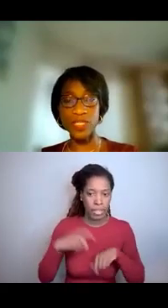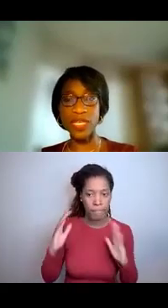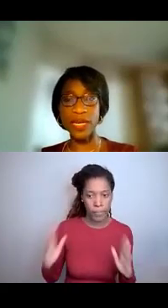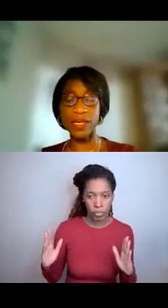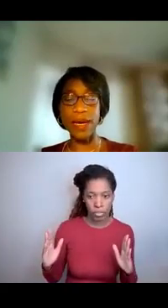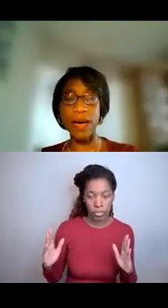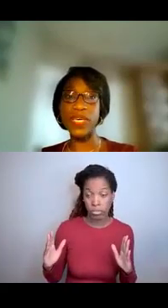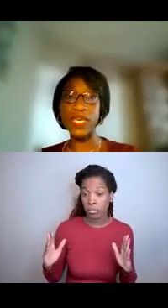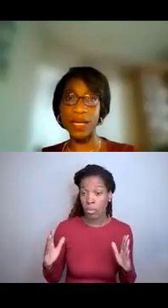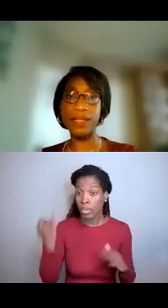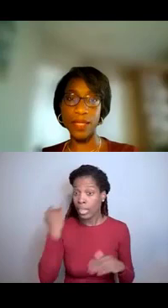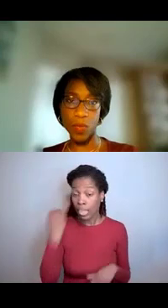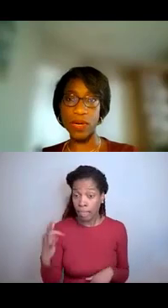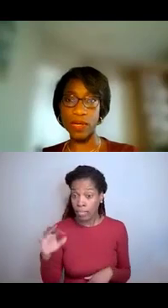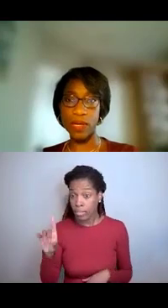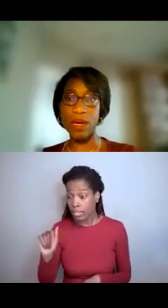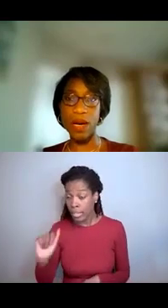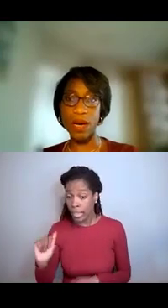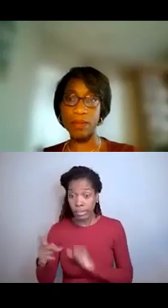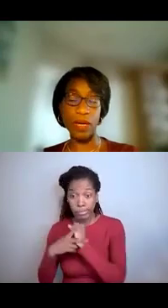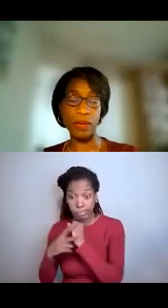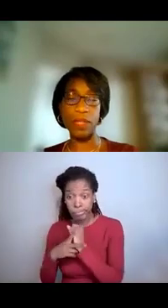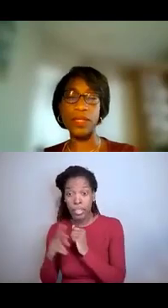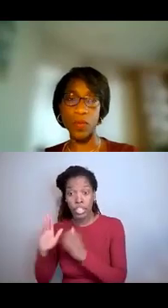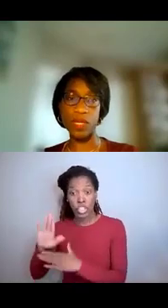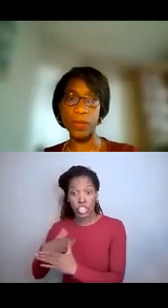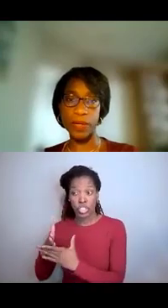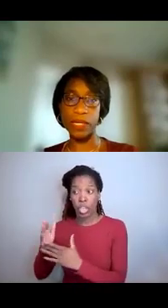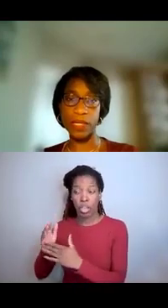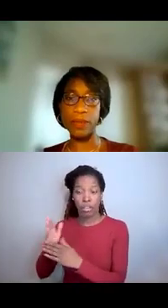and shared beyond the award period.